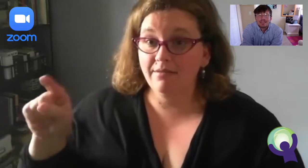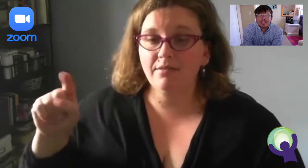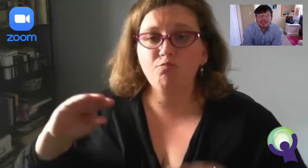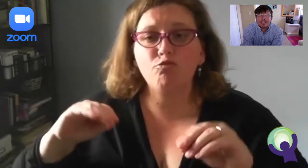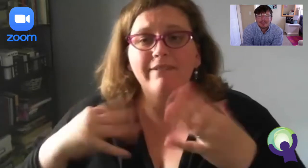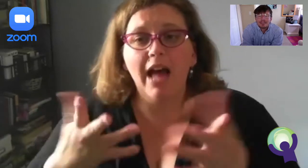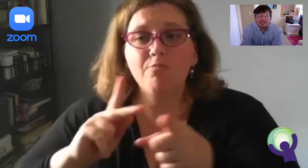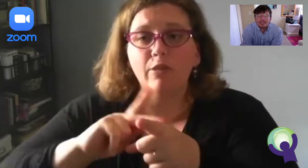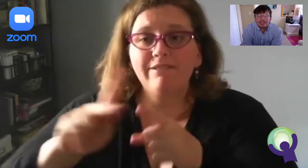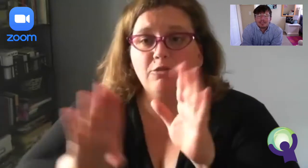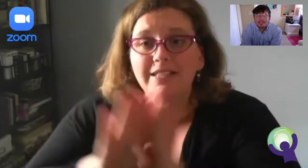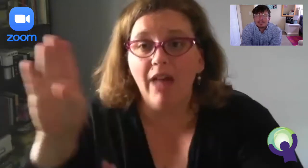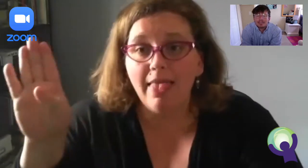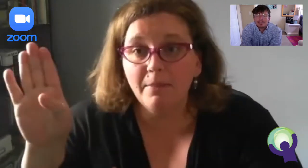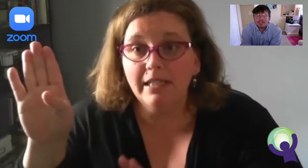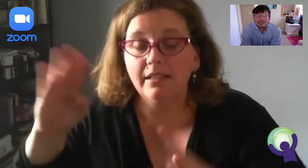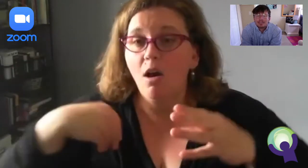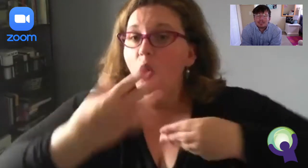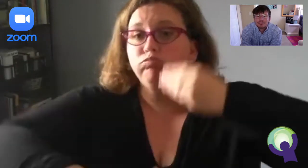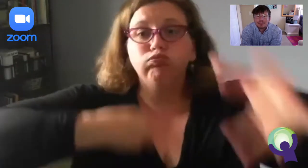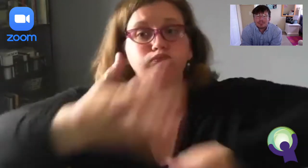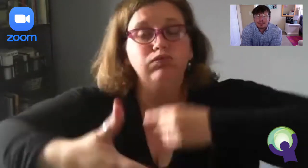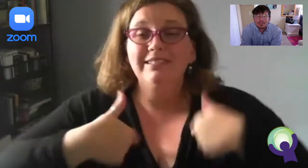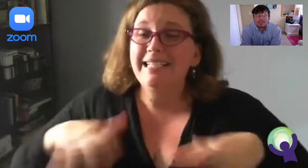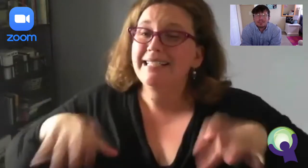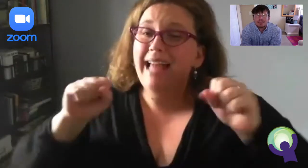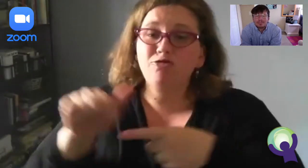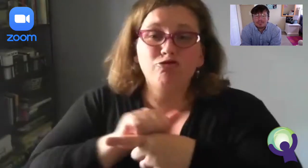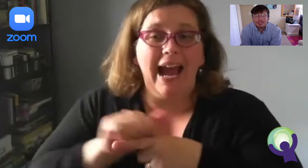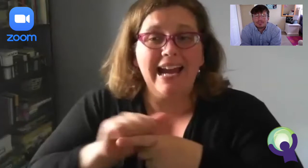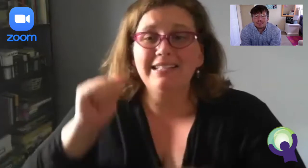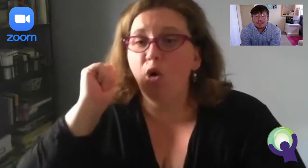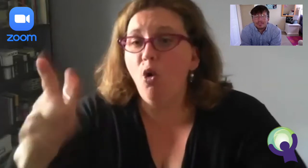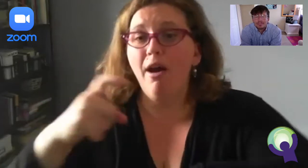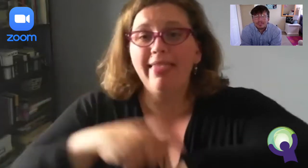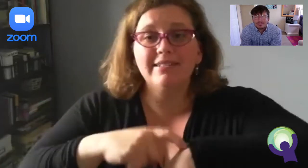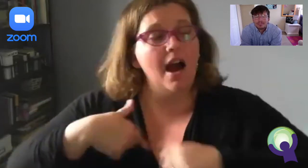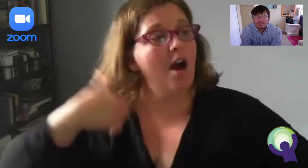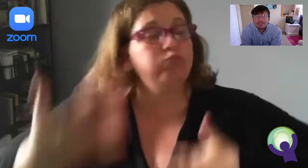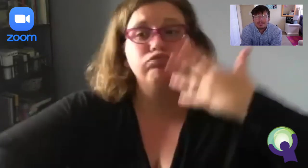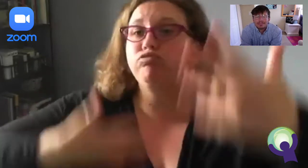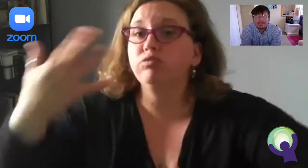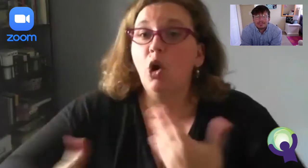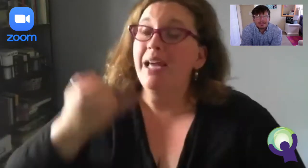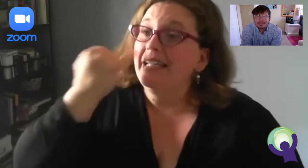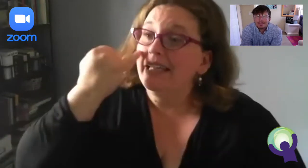I love DHS- the Department of Health Services and the what we help them with, their trainings